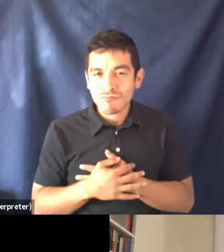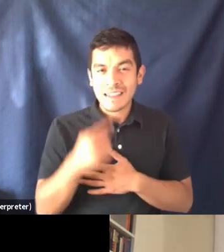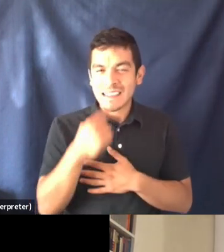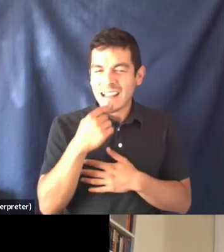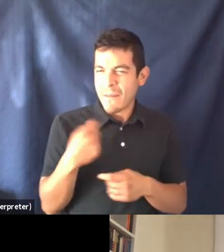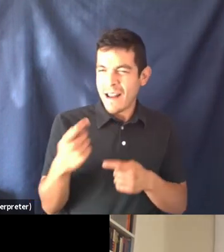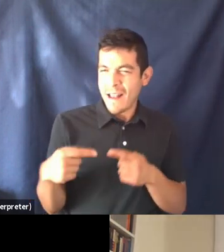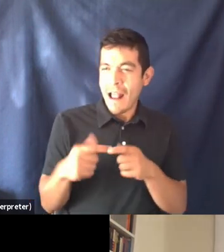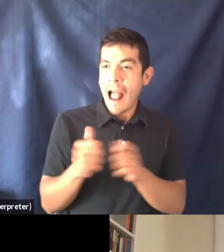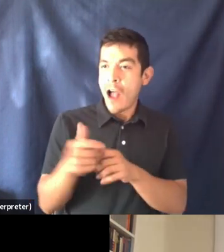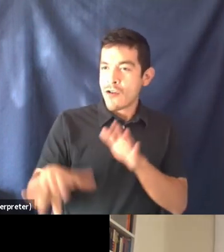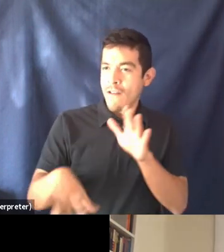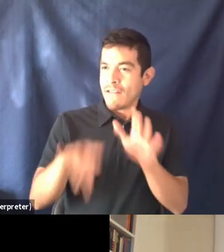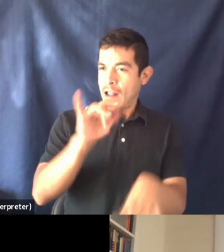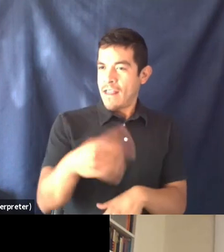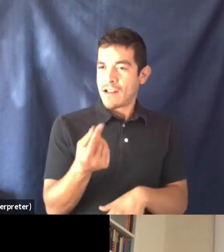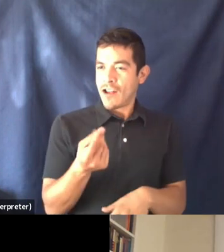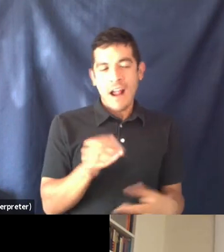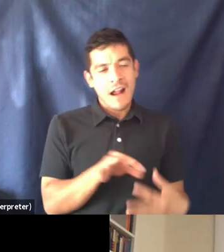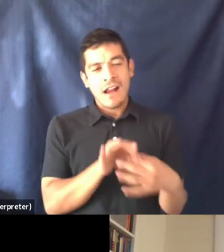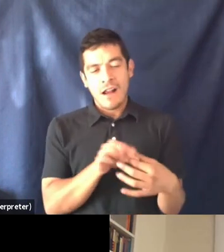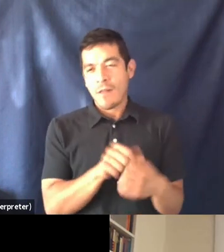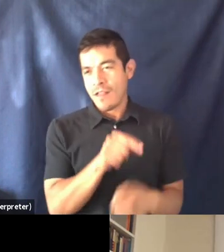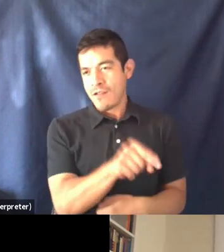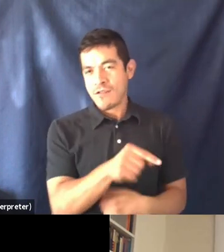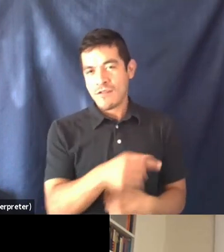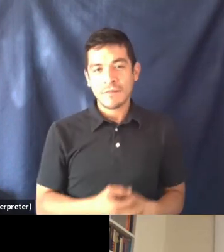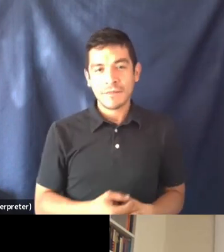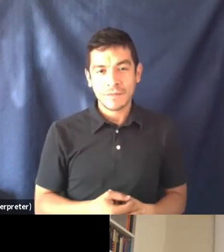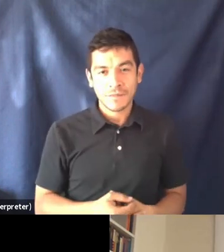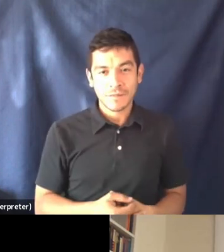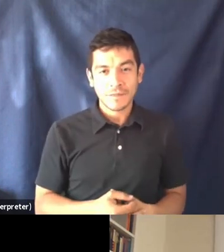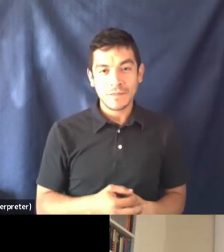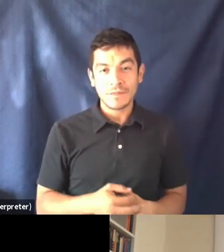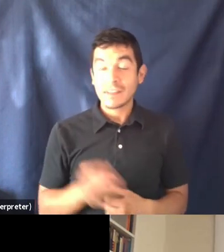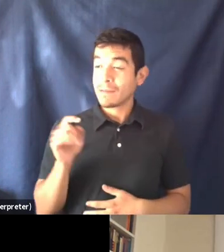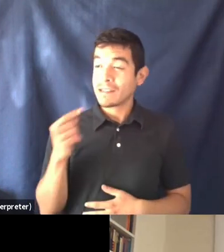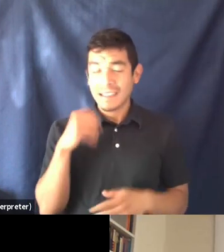tell us a little bit about how you found her and connected with her. Yeah, so in 2018, when we went back to Turkey